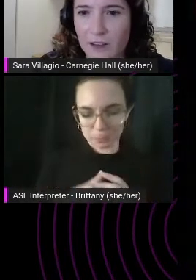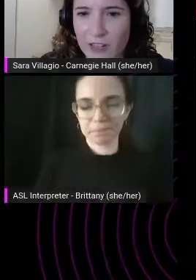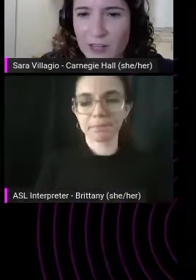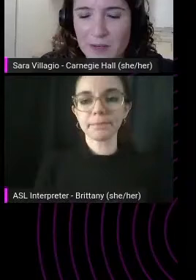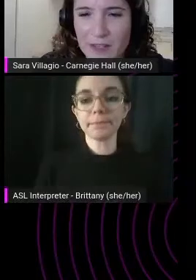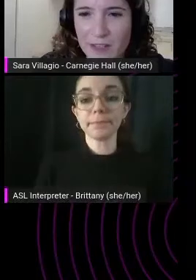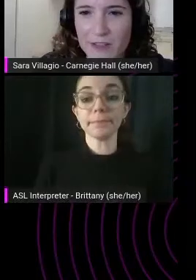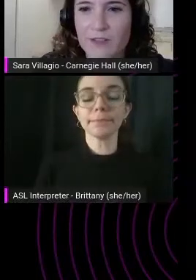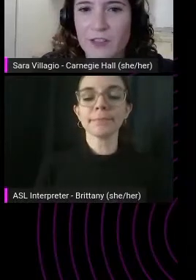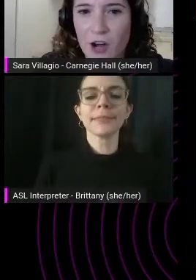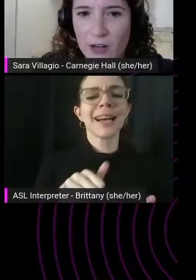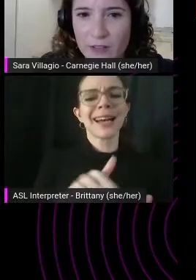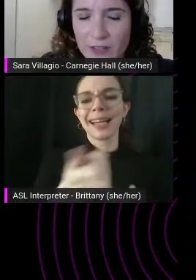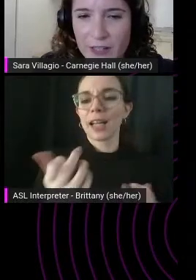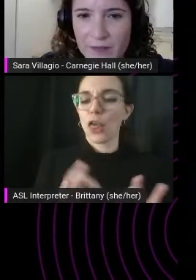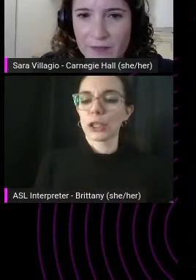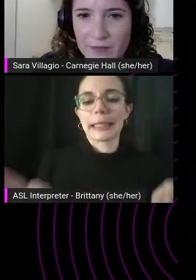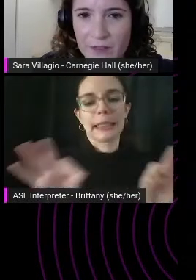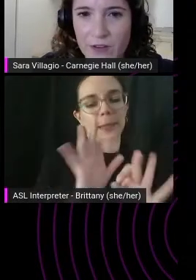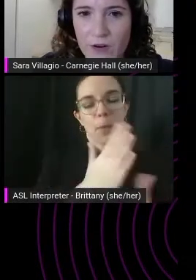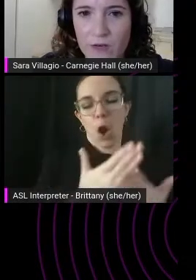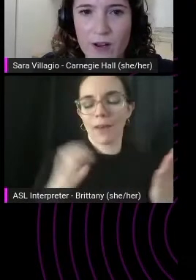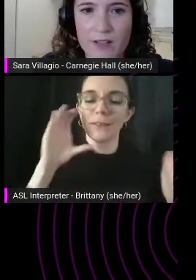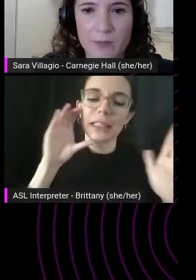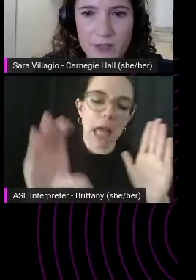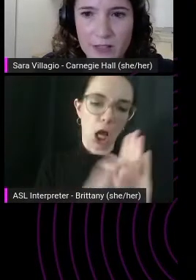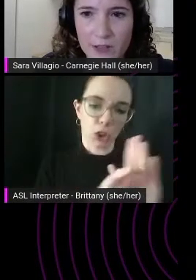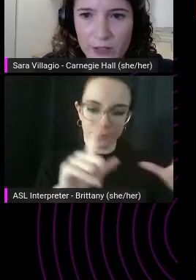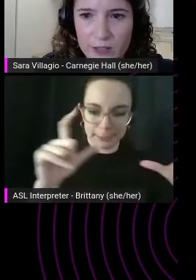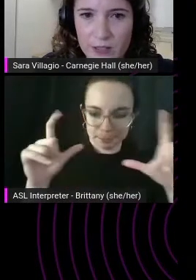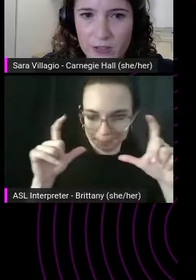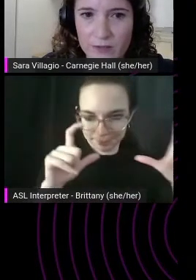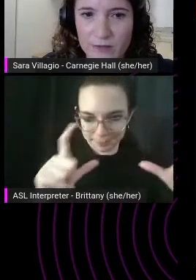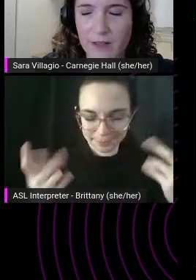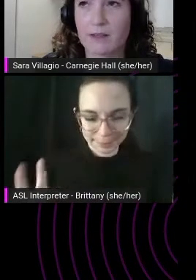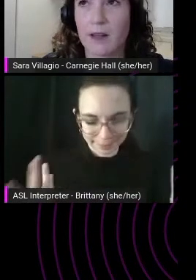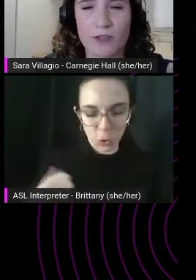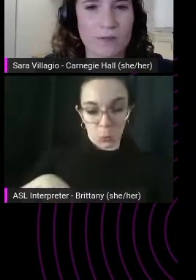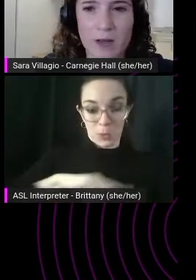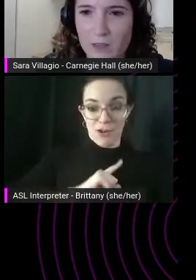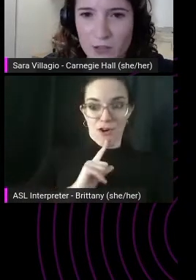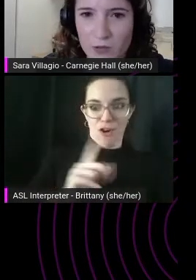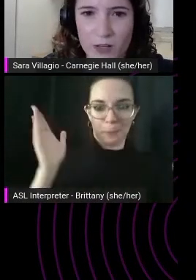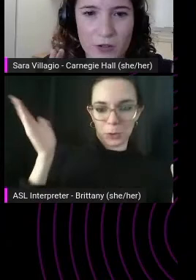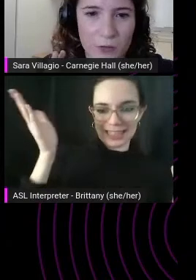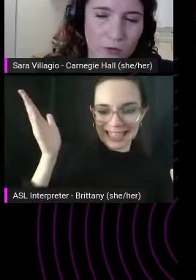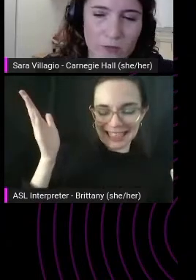Another key piece here, photography. So, as a presenting organization, and I'm sure many of you in the room,